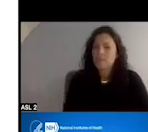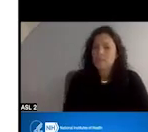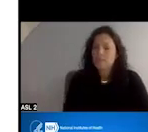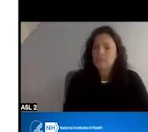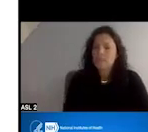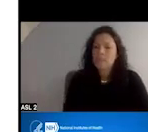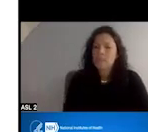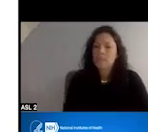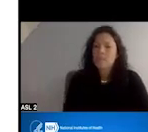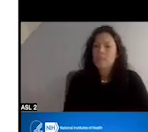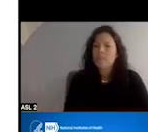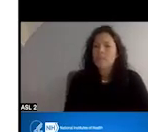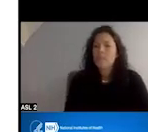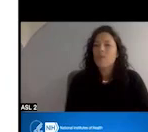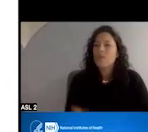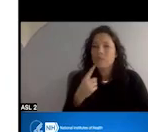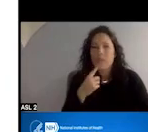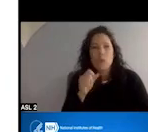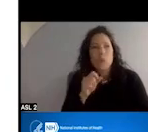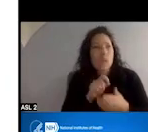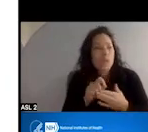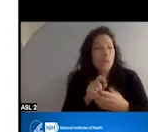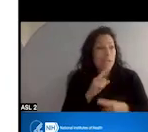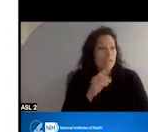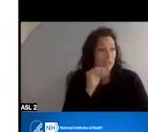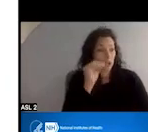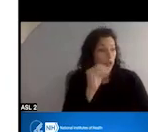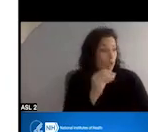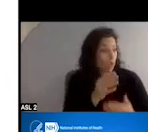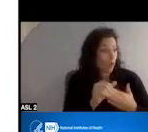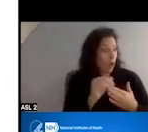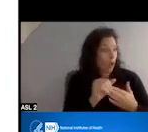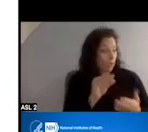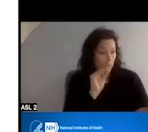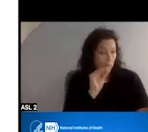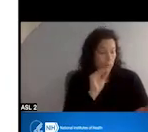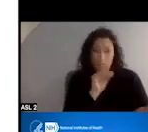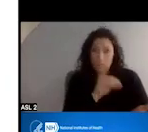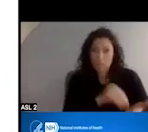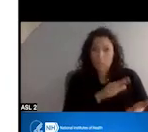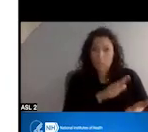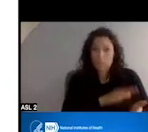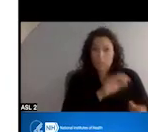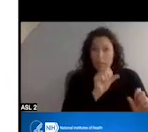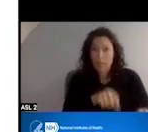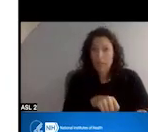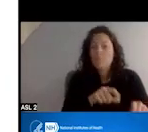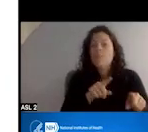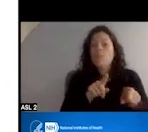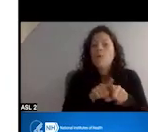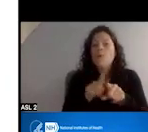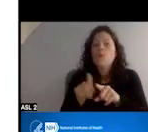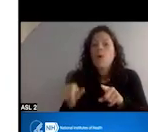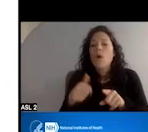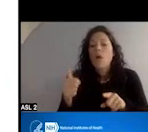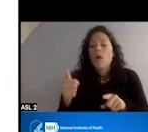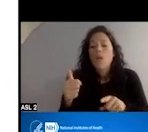So you can write that there's zero. There's $0 going to it. A follow-on question was, must you justify that?